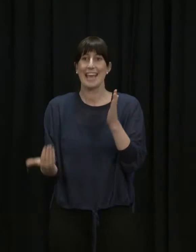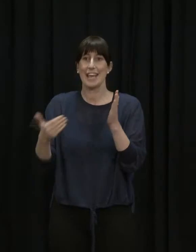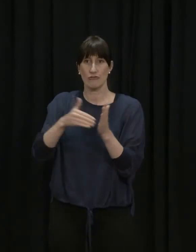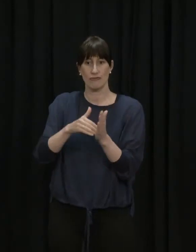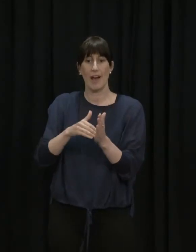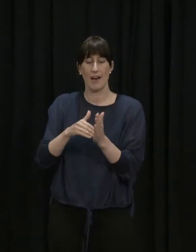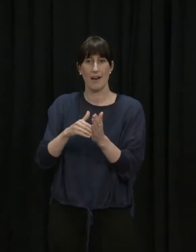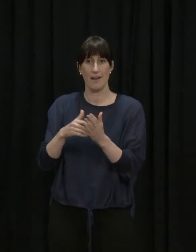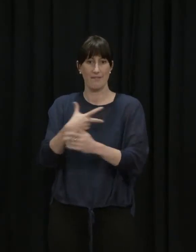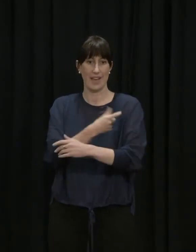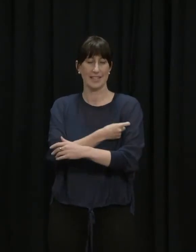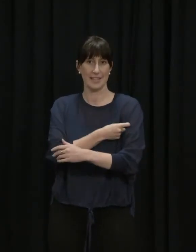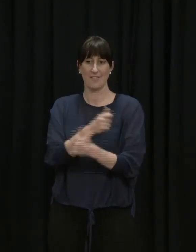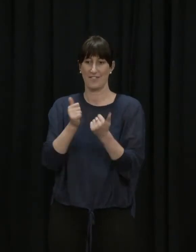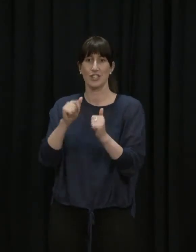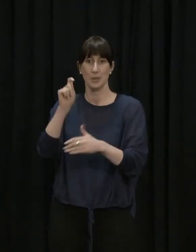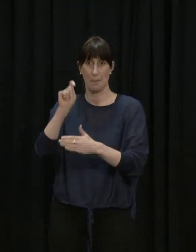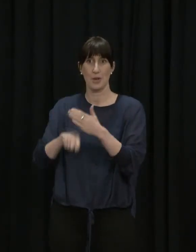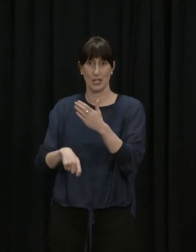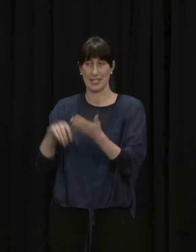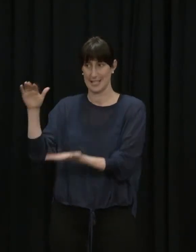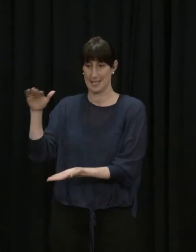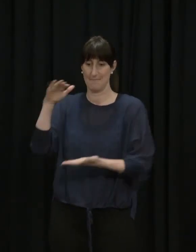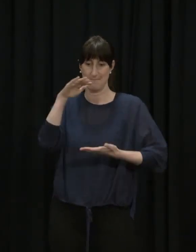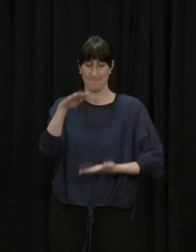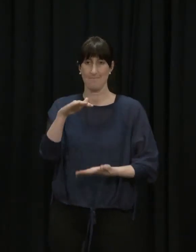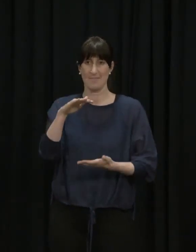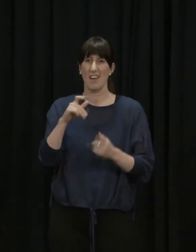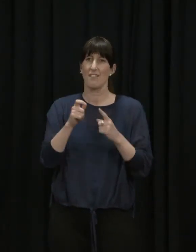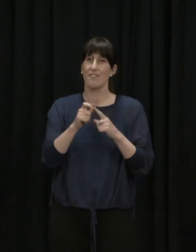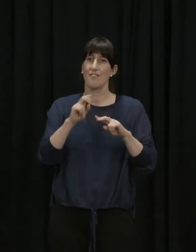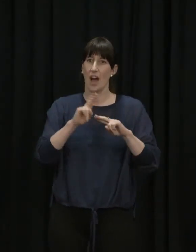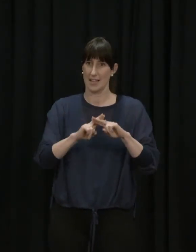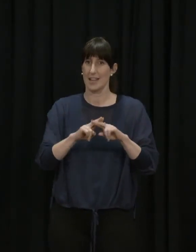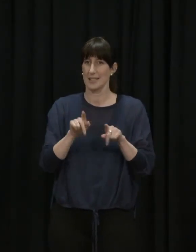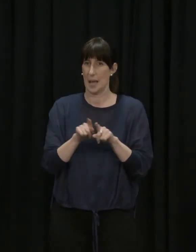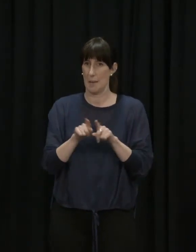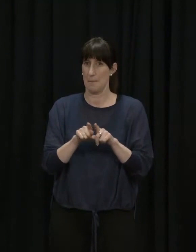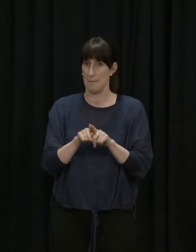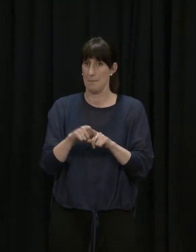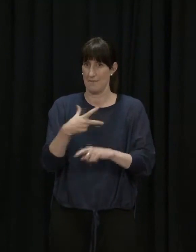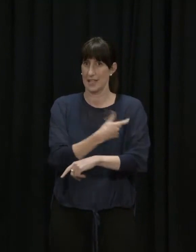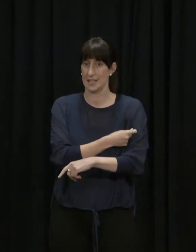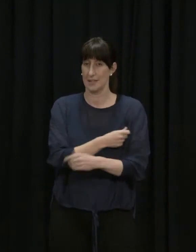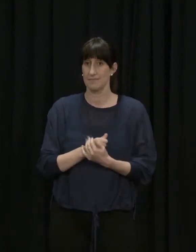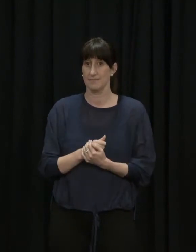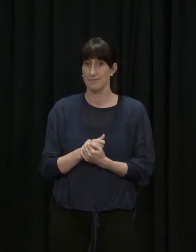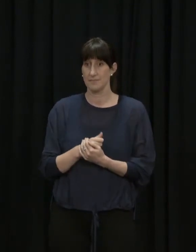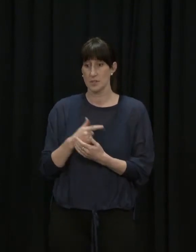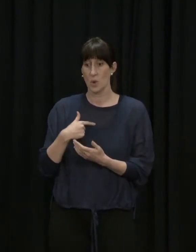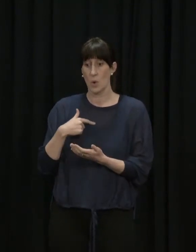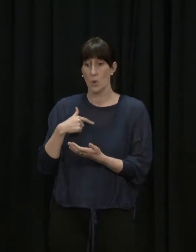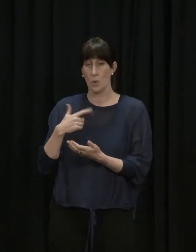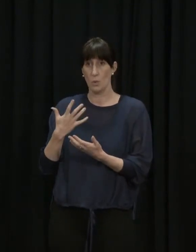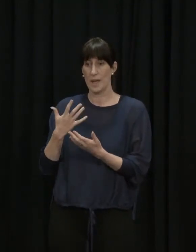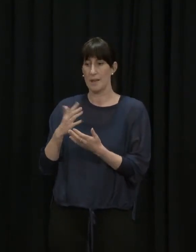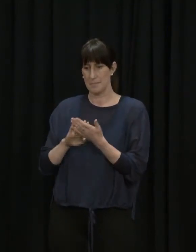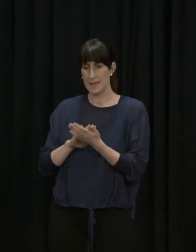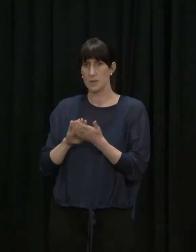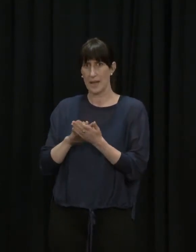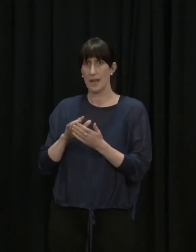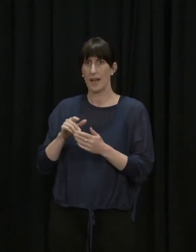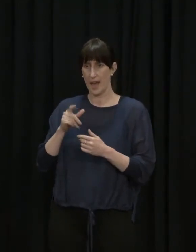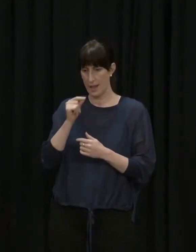the governance of the purchase